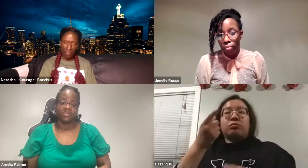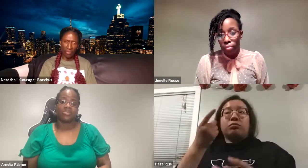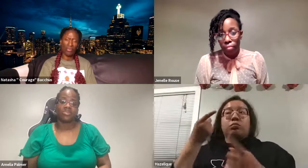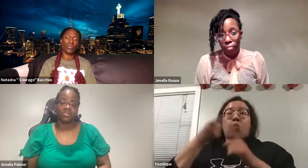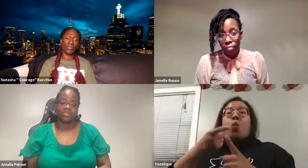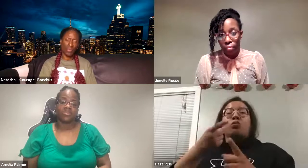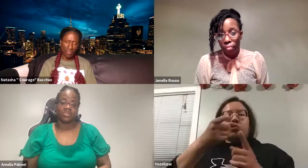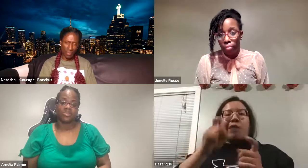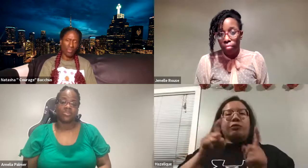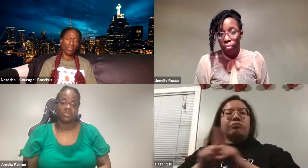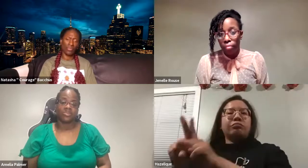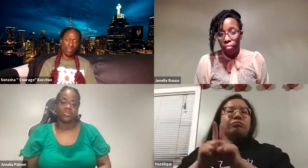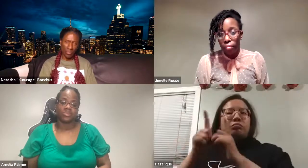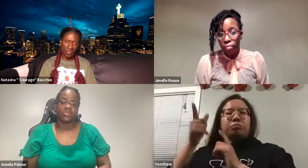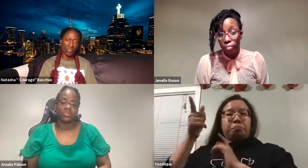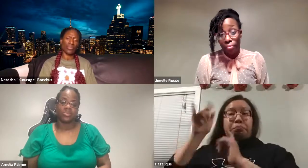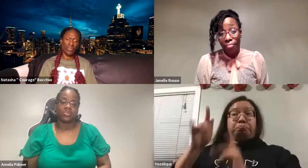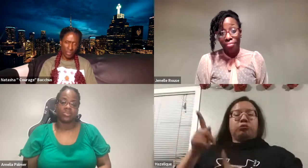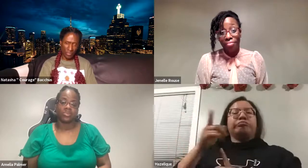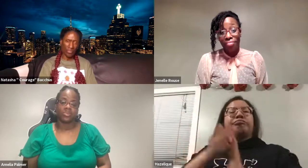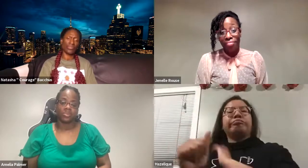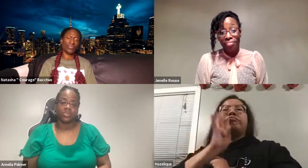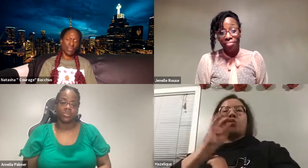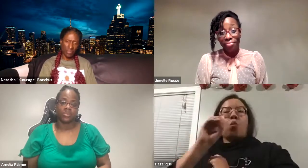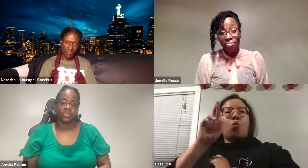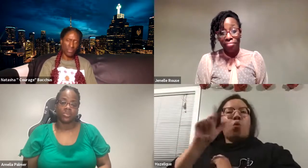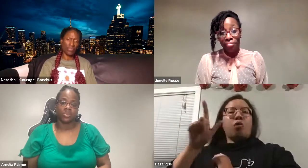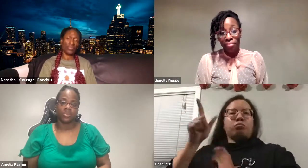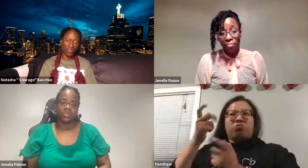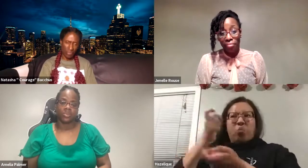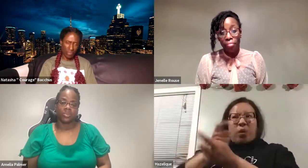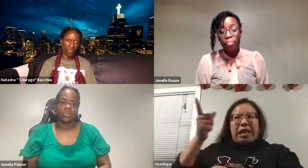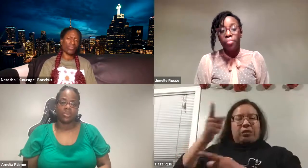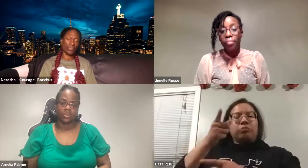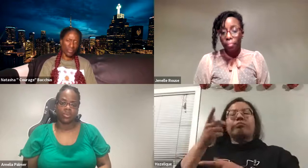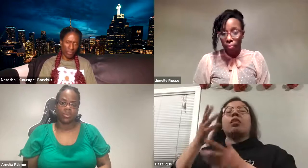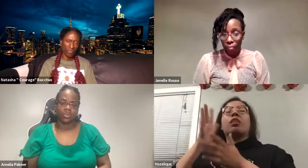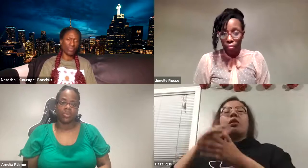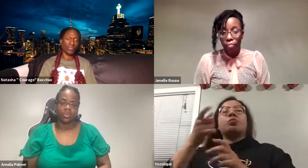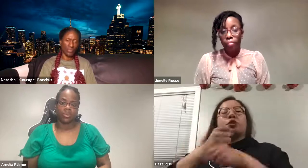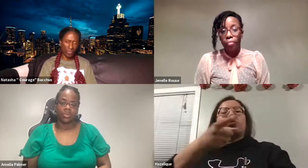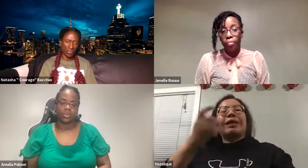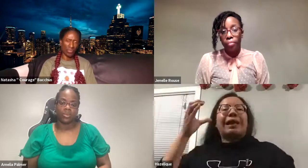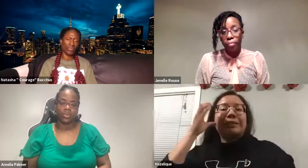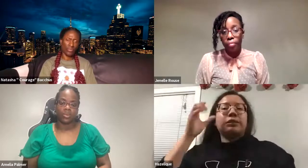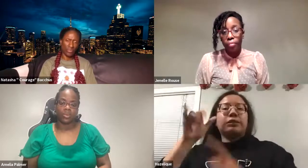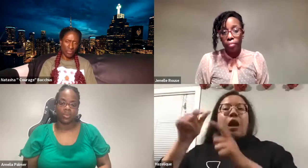written in that literacy, in the written language, it's the oral tradition and you work with and you communicate with each other and pass it on